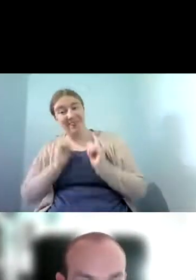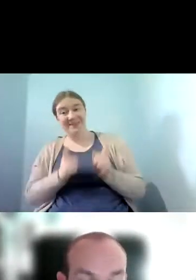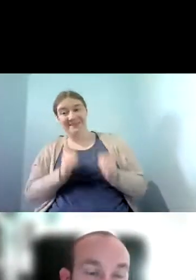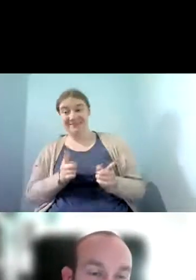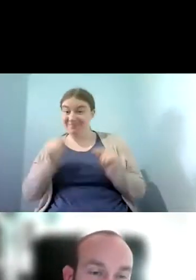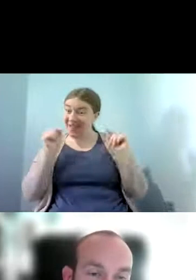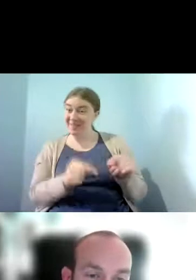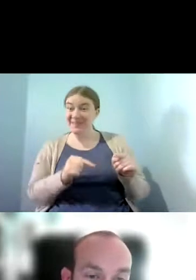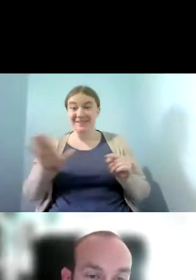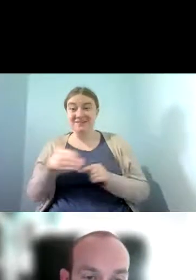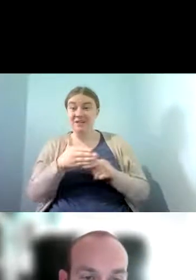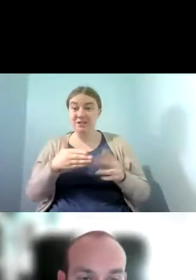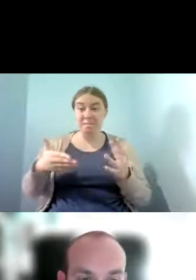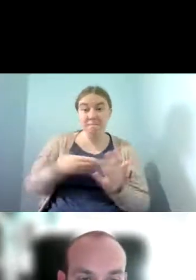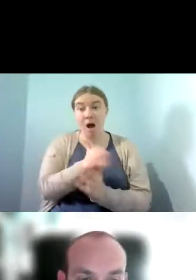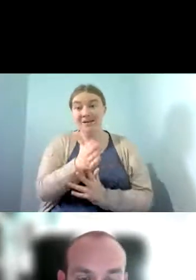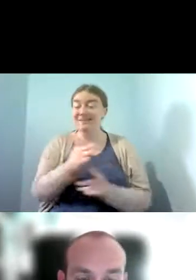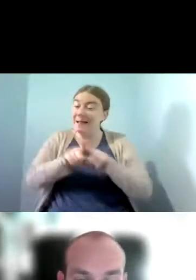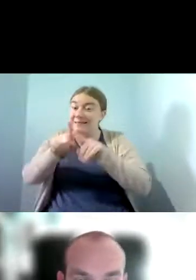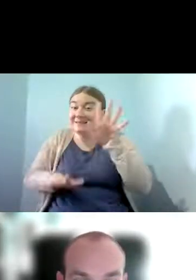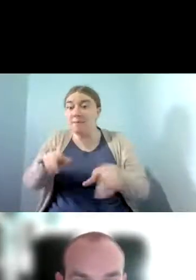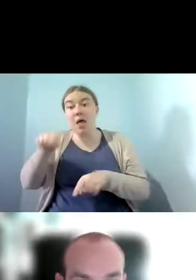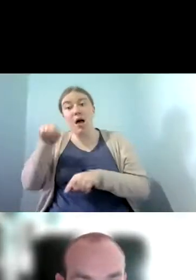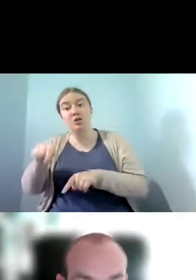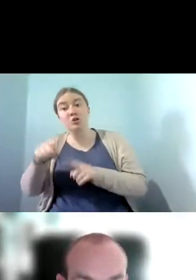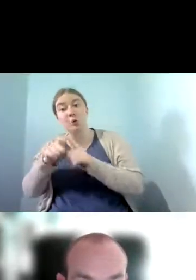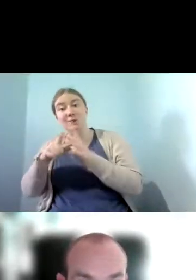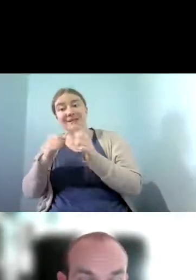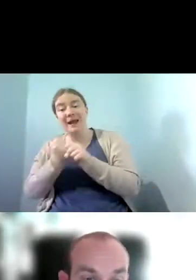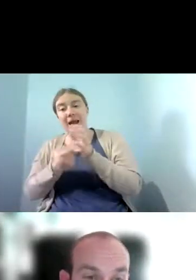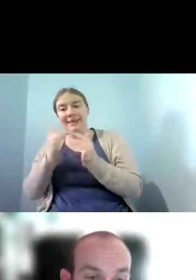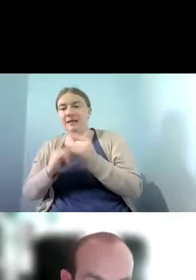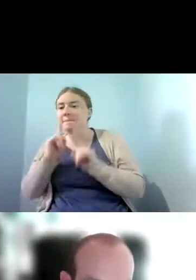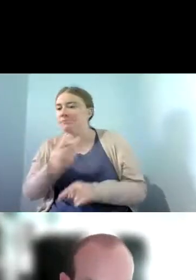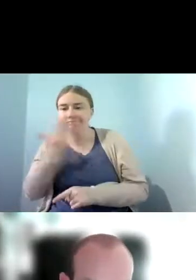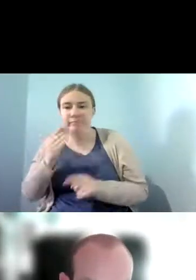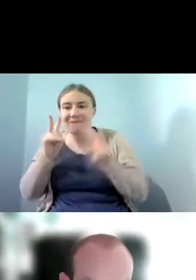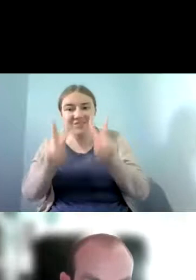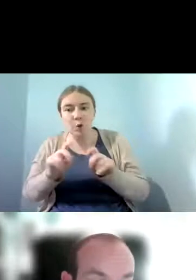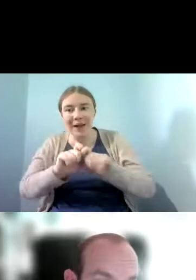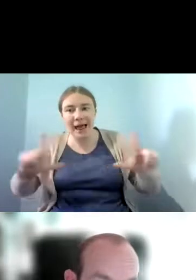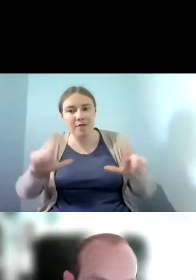very similar to diglis but without the the viewing gallery so fish would be able to are able to get